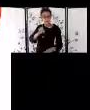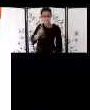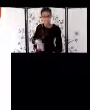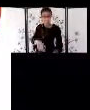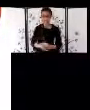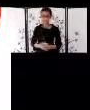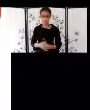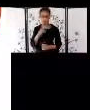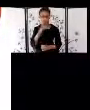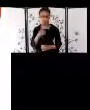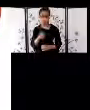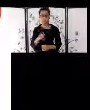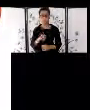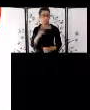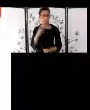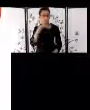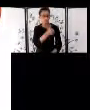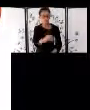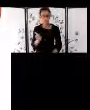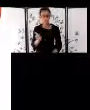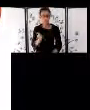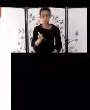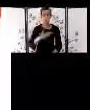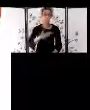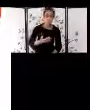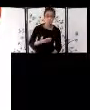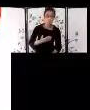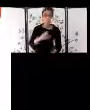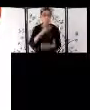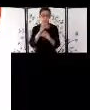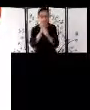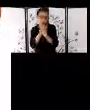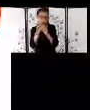questions, and you can always choose which questions not to answer—there will always